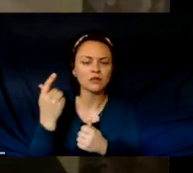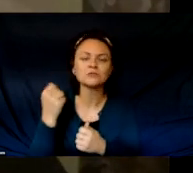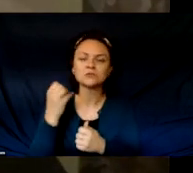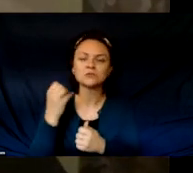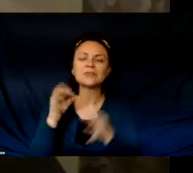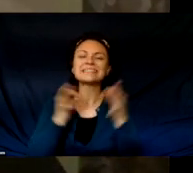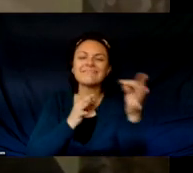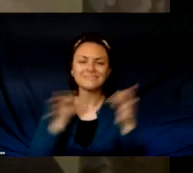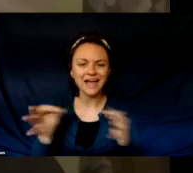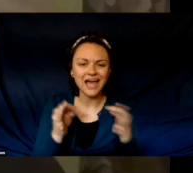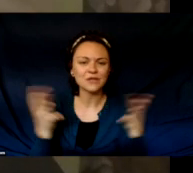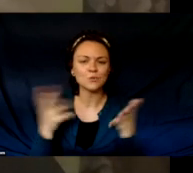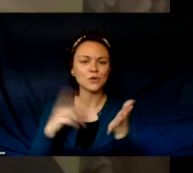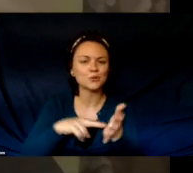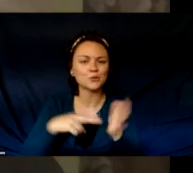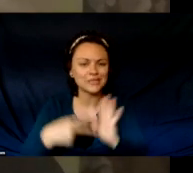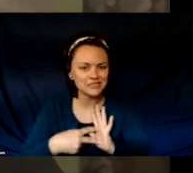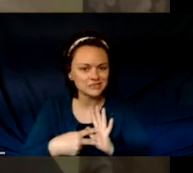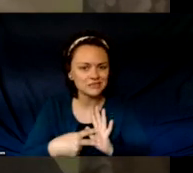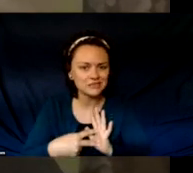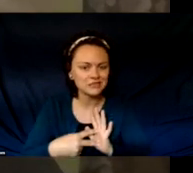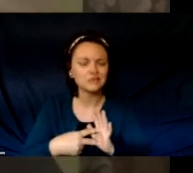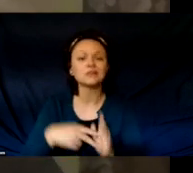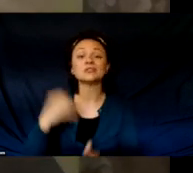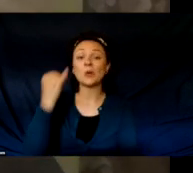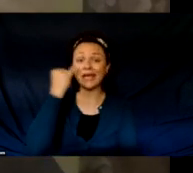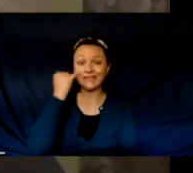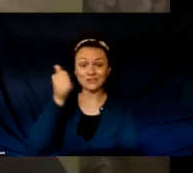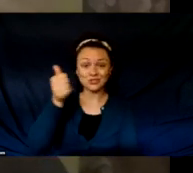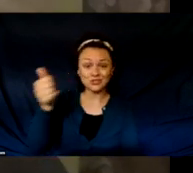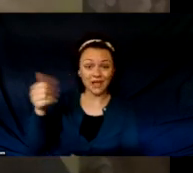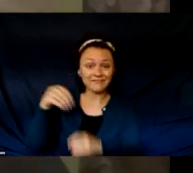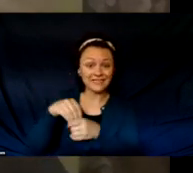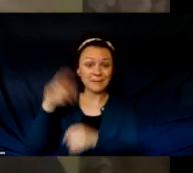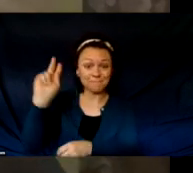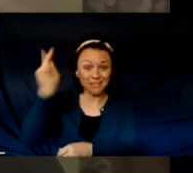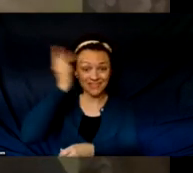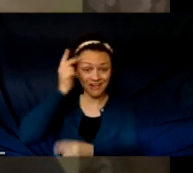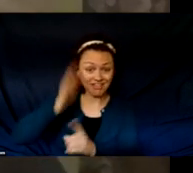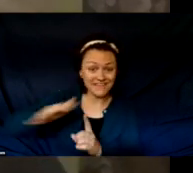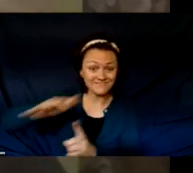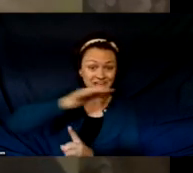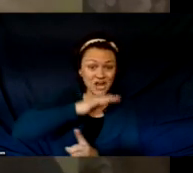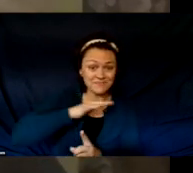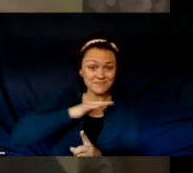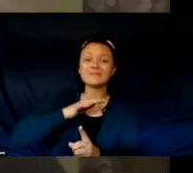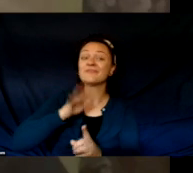You're in those political environments focusing on people with disabilities